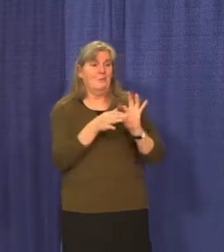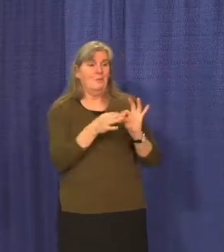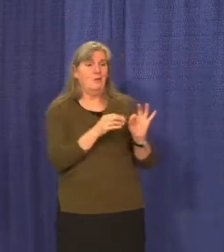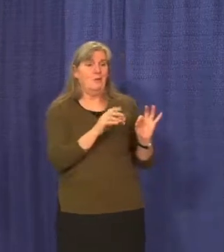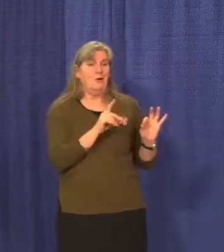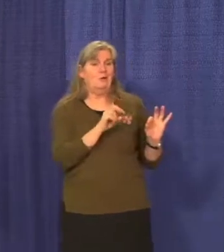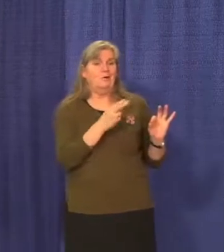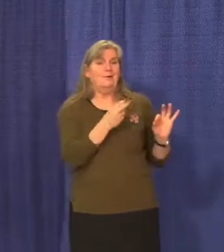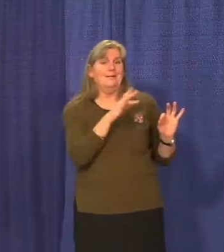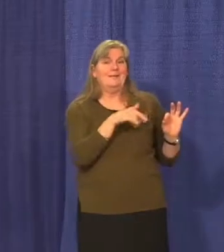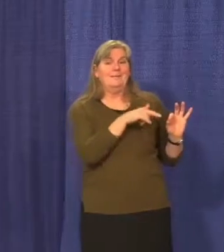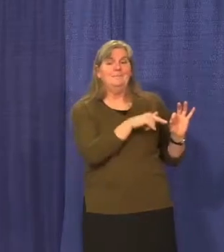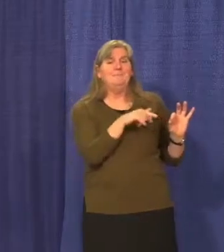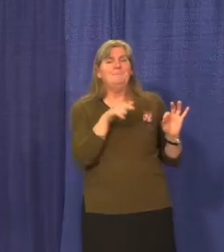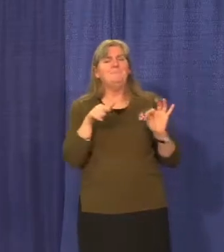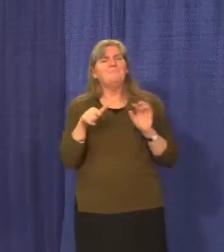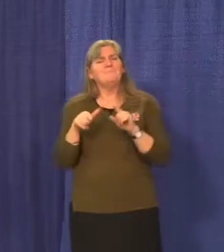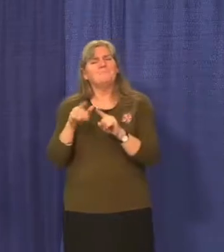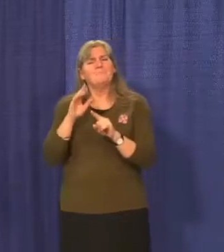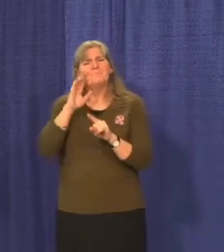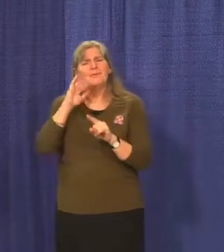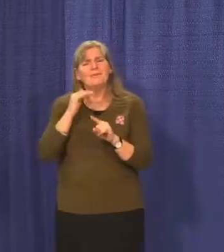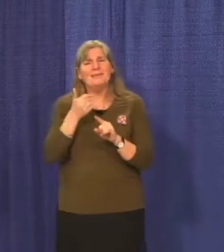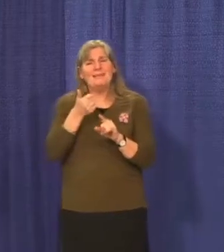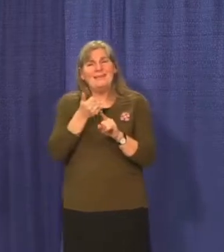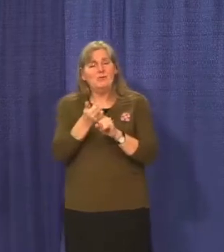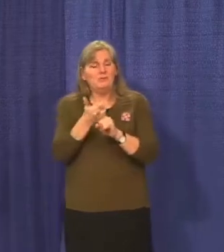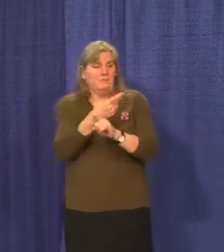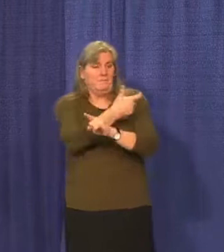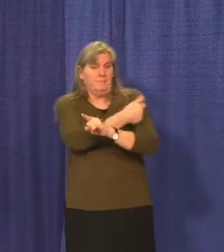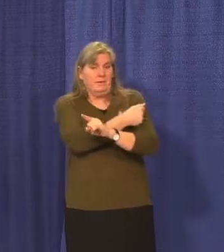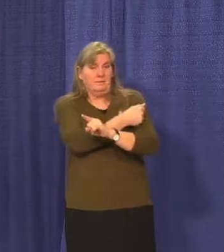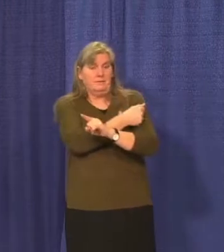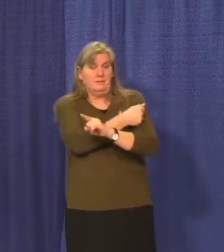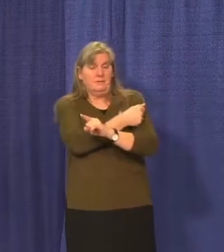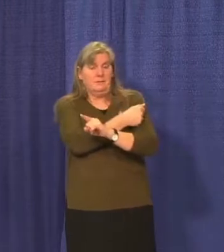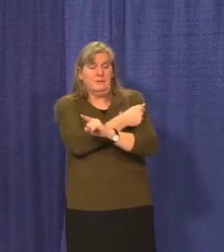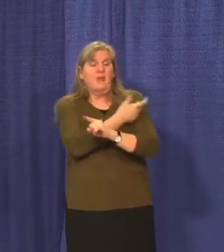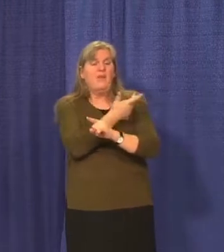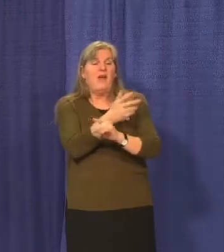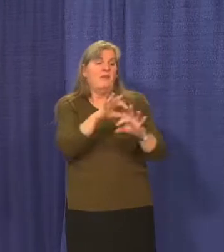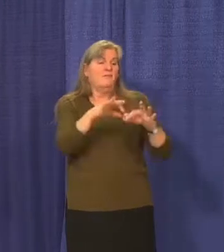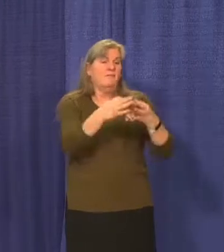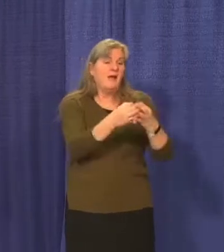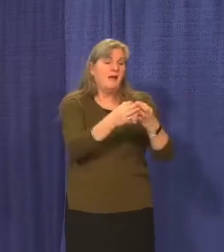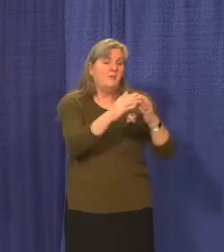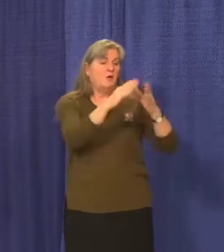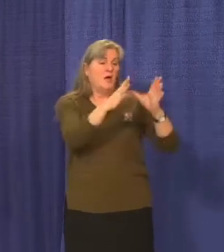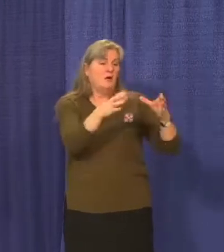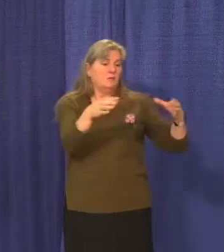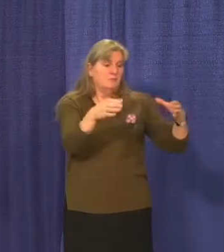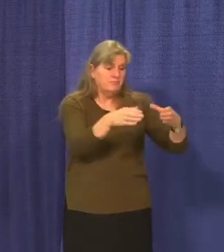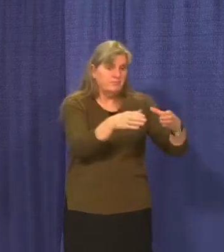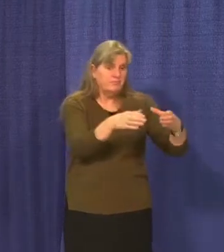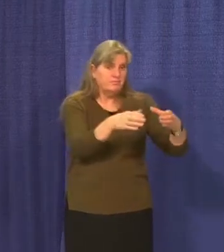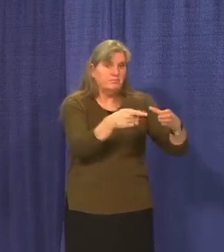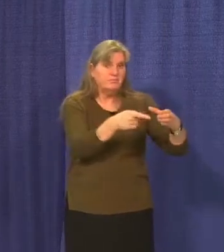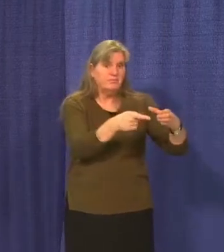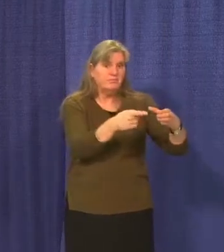to Dr Hanley's point, between each but -- each vaccination or